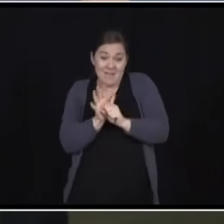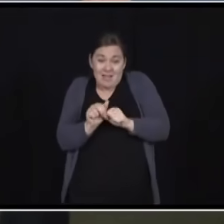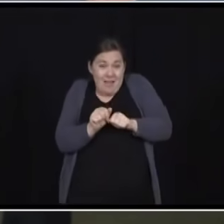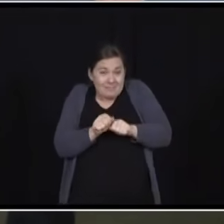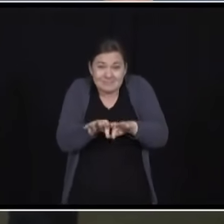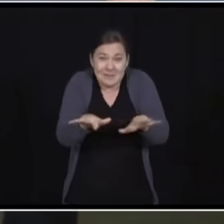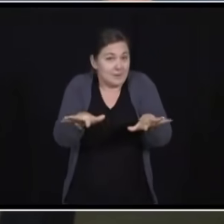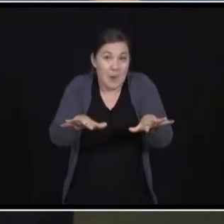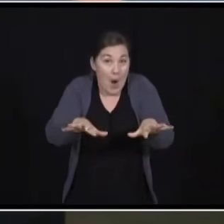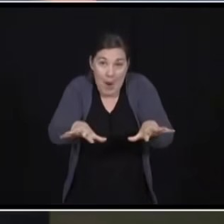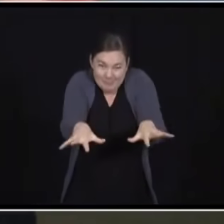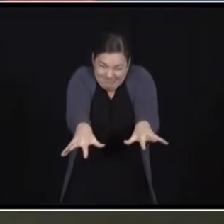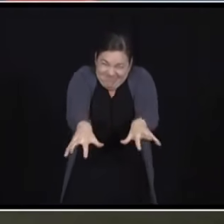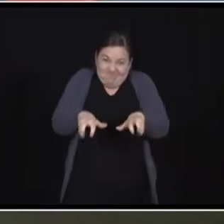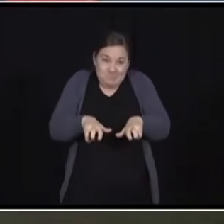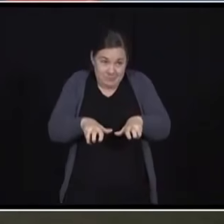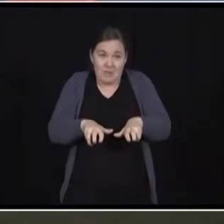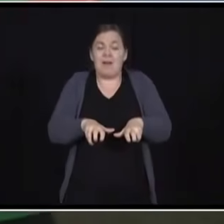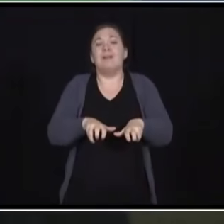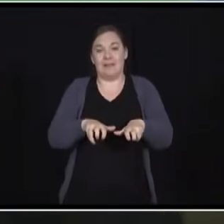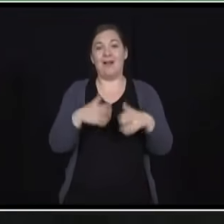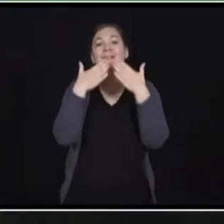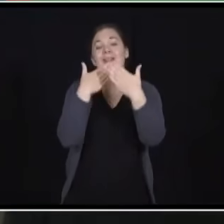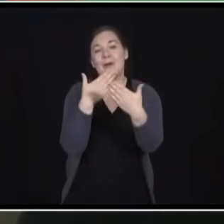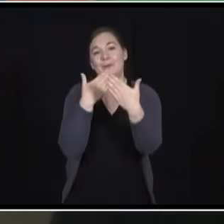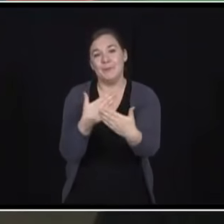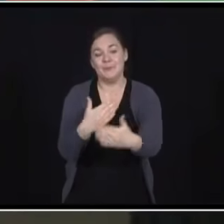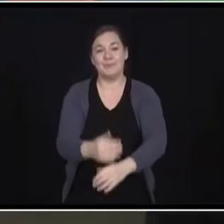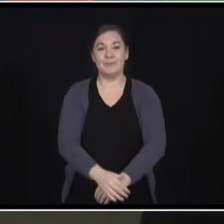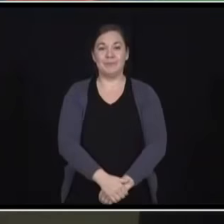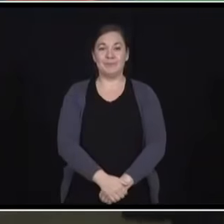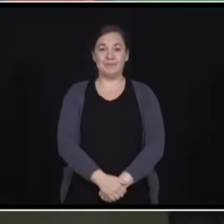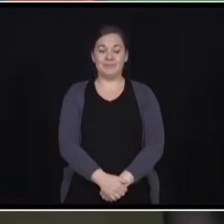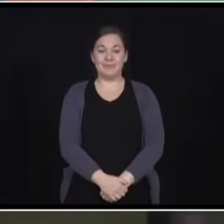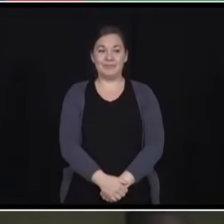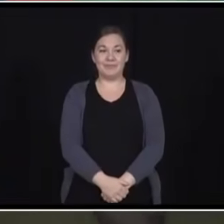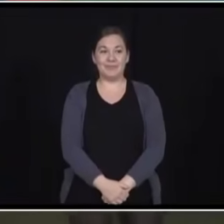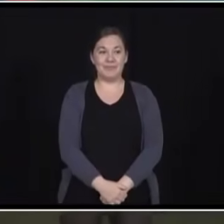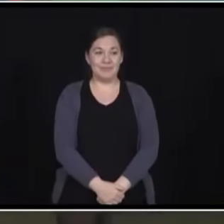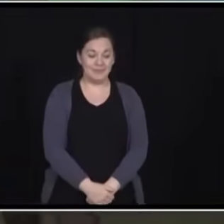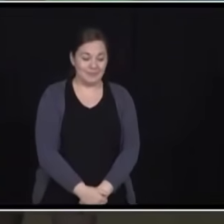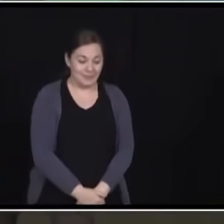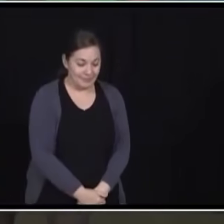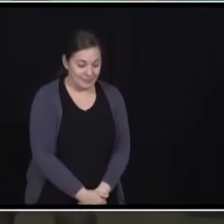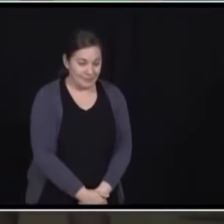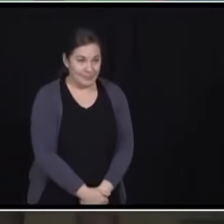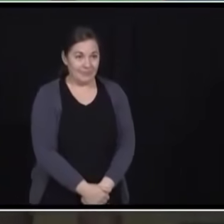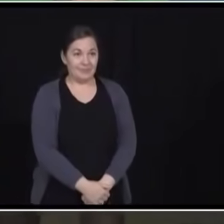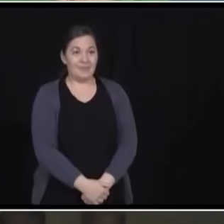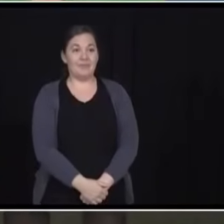So that we can stop the spread of COVID-19. Thank you. We will go to the phones for questions, first